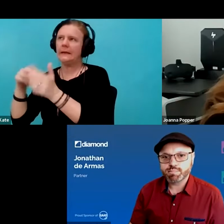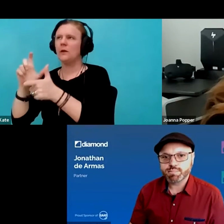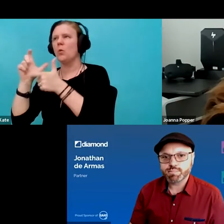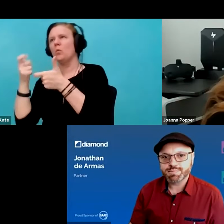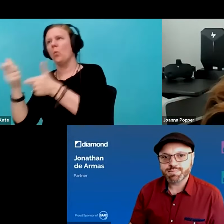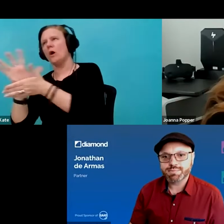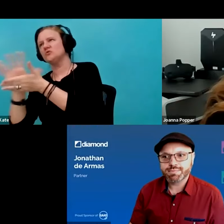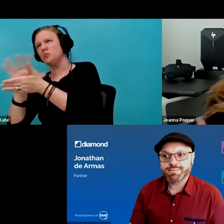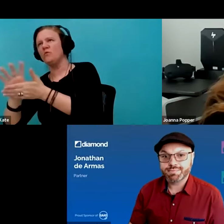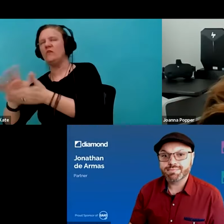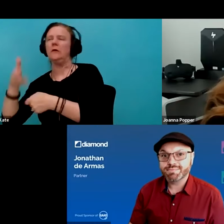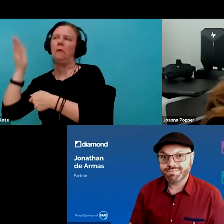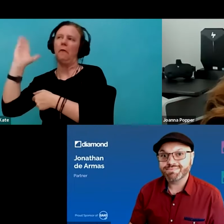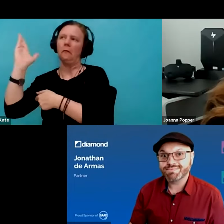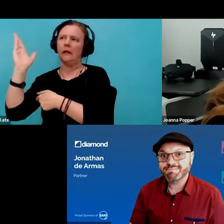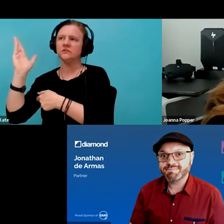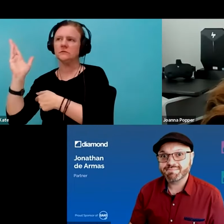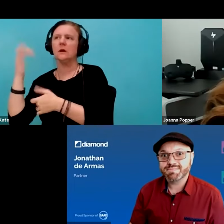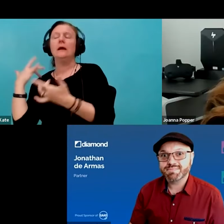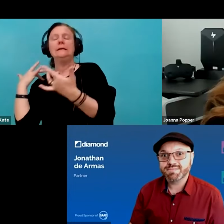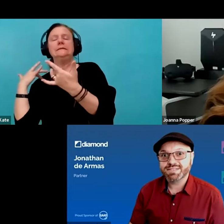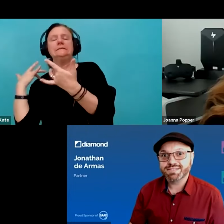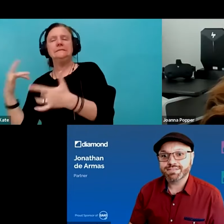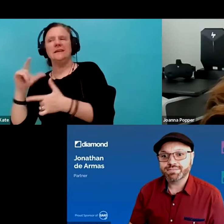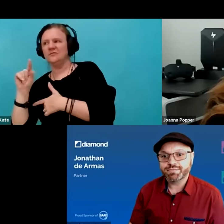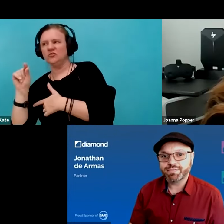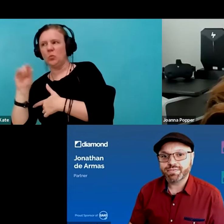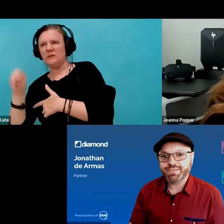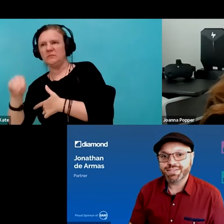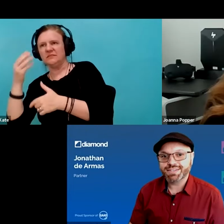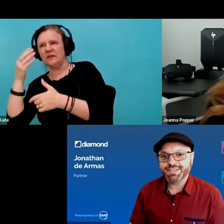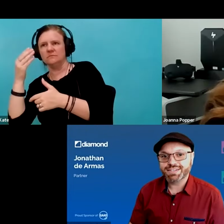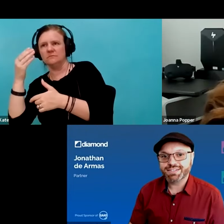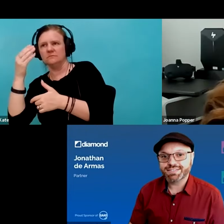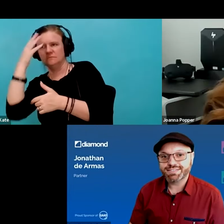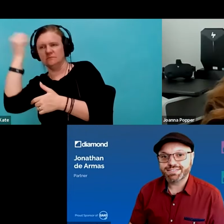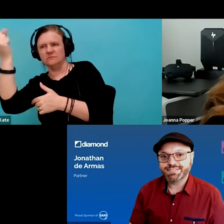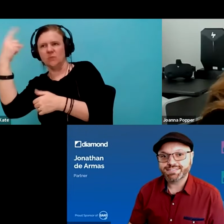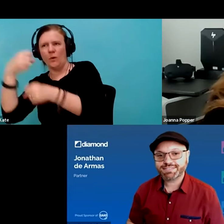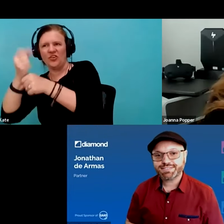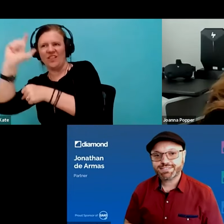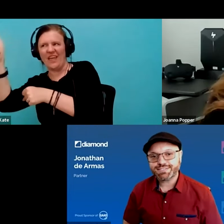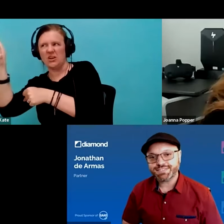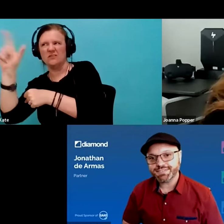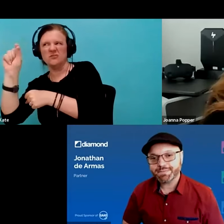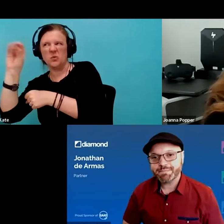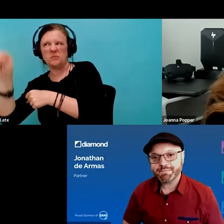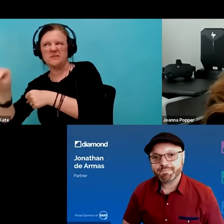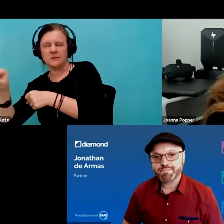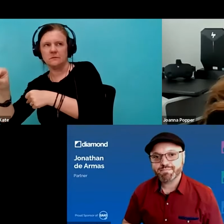like look, you know, let's go. Joanna Popper: We're going to the surgeon to to get our, you know, to get it to get a surgery. Do you want